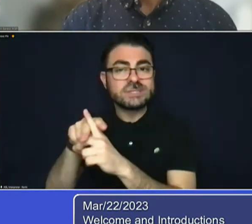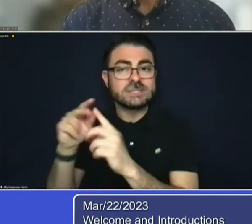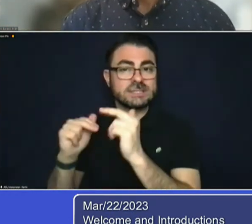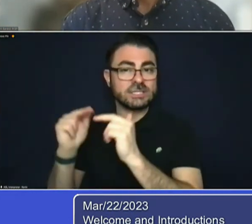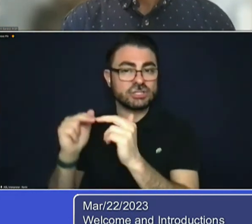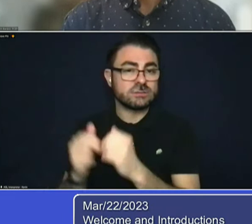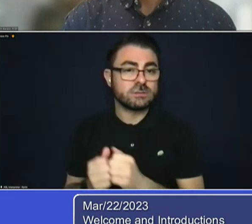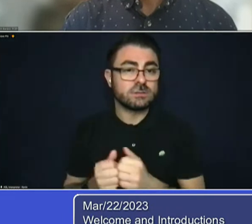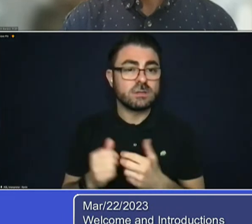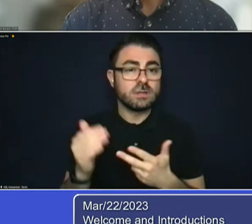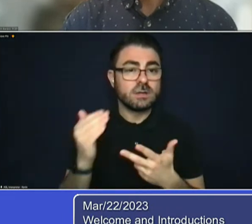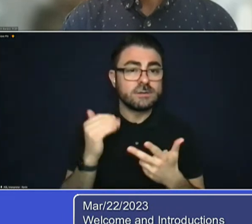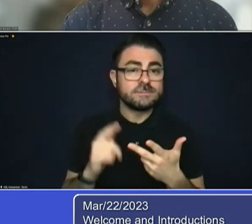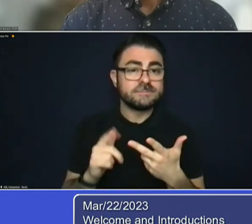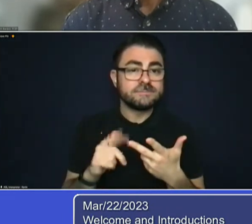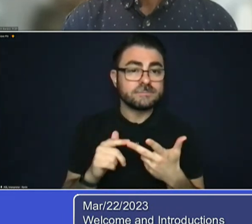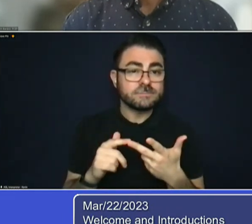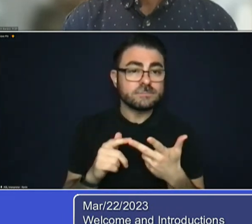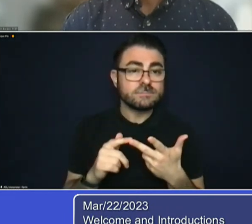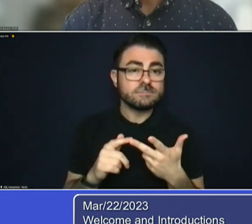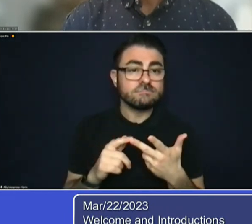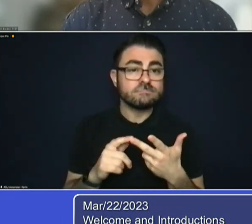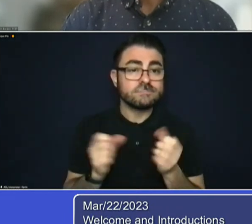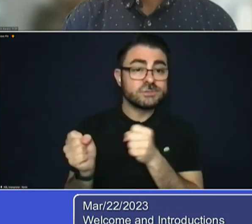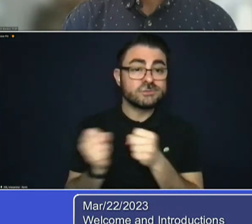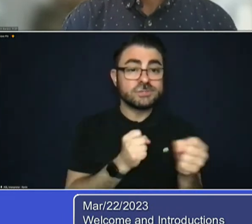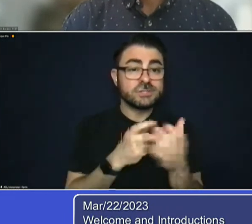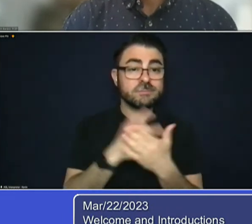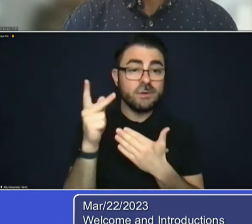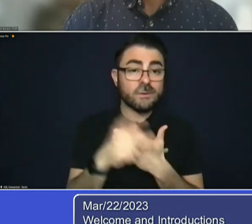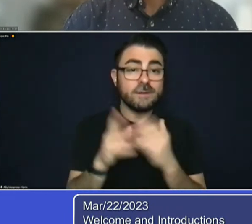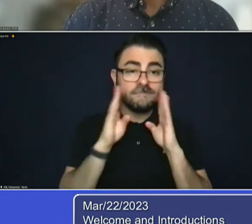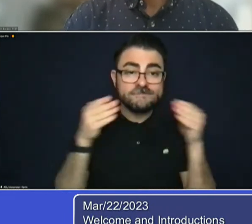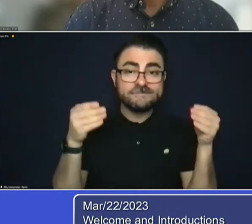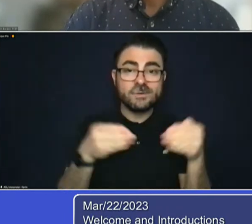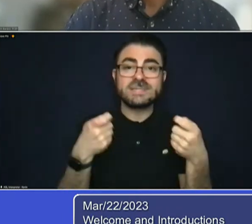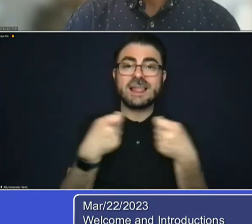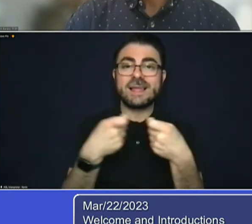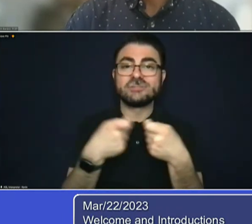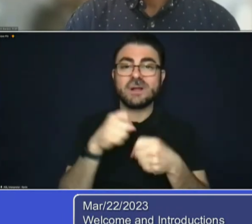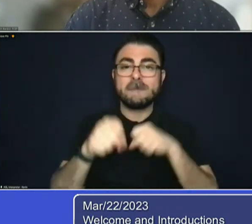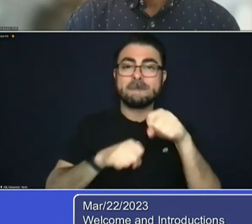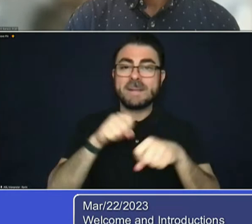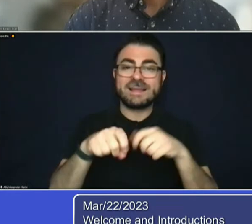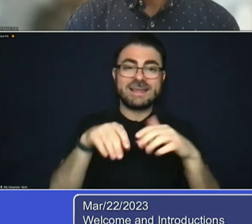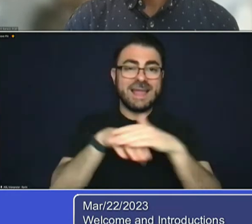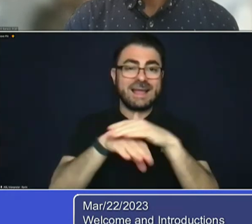ELECTRIC CAR CHARGING STATIONS, OTHER THINGS LIKE THAT, THERE'S